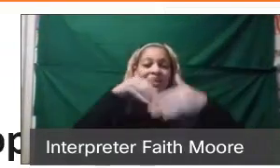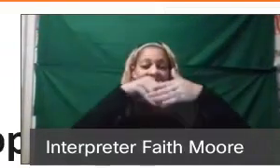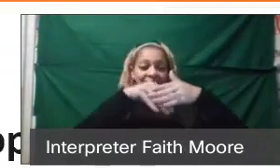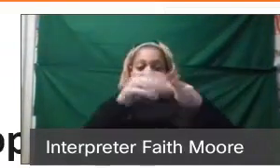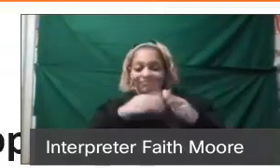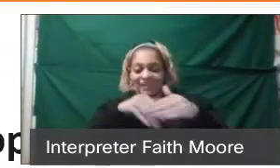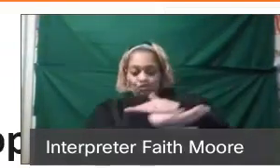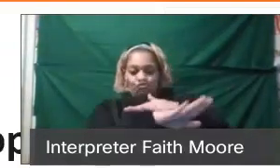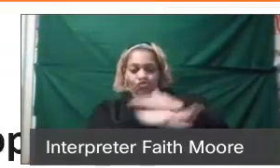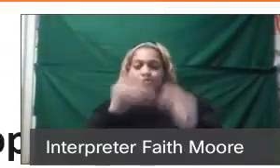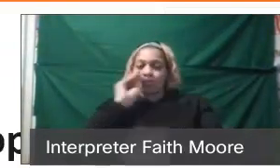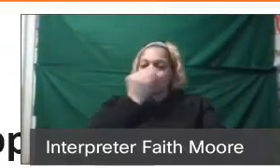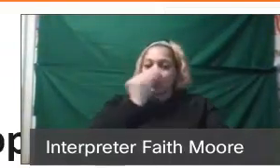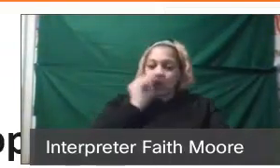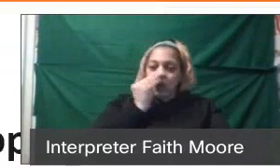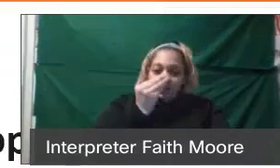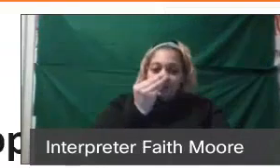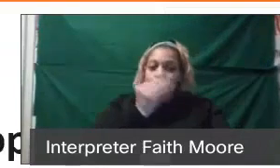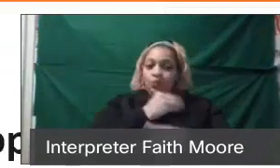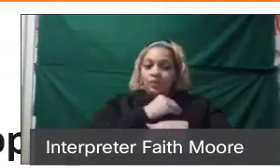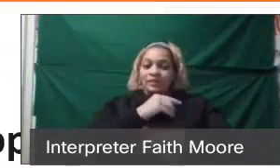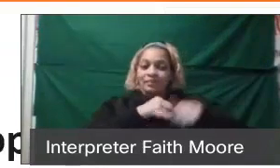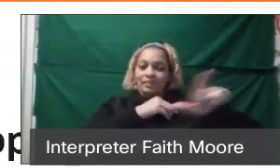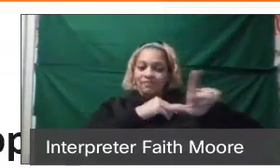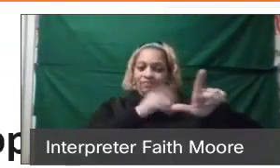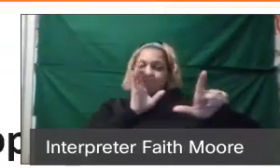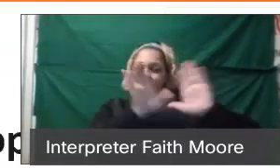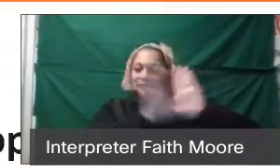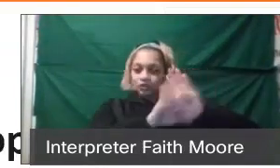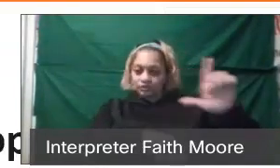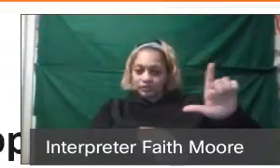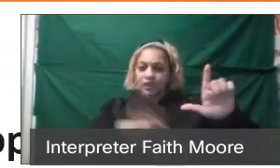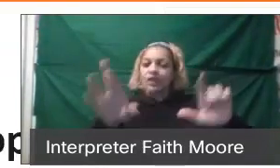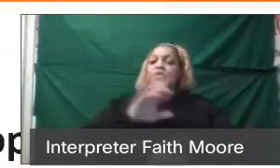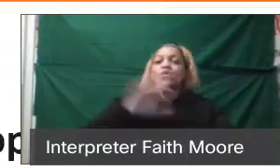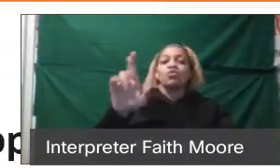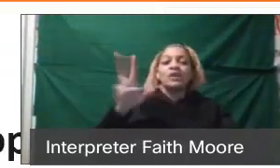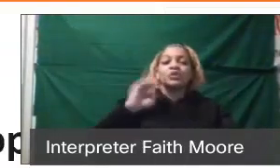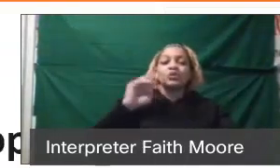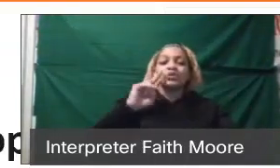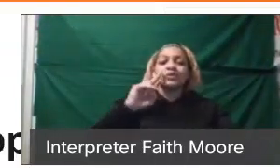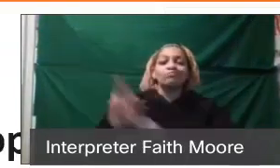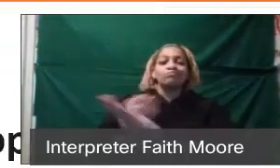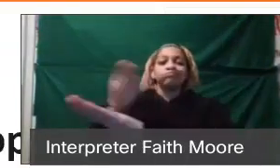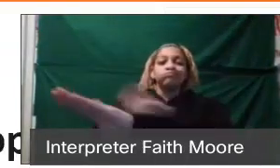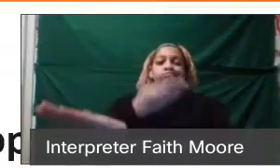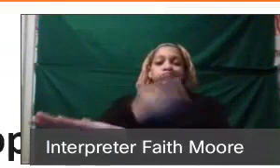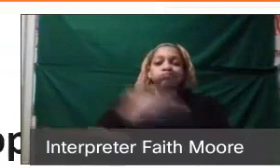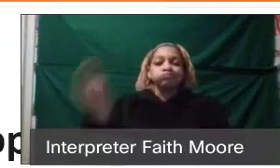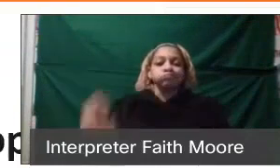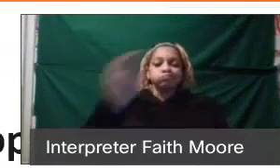And then the new trail here on the right we are looking at some protective measures to protect these trees along.